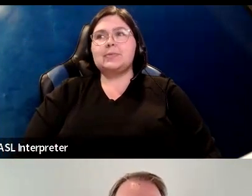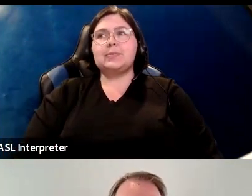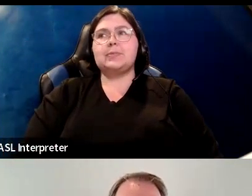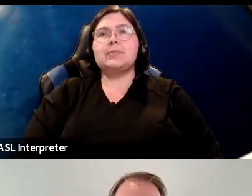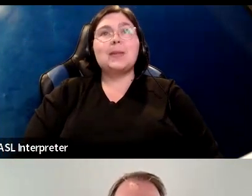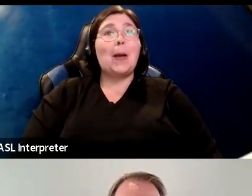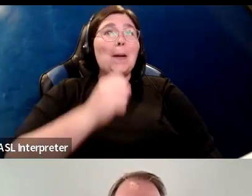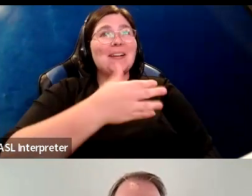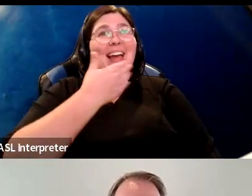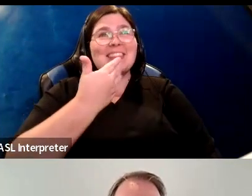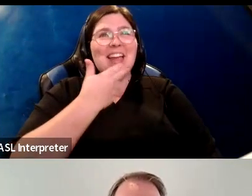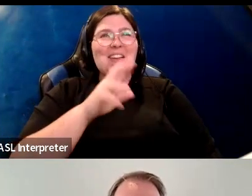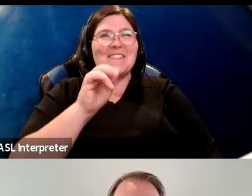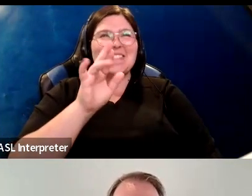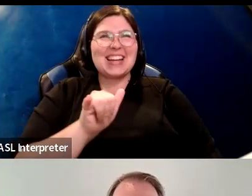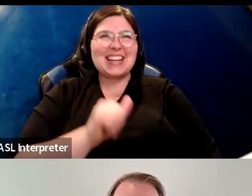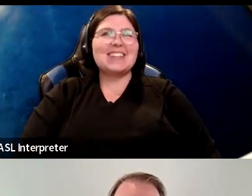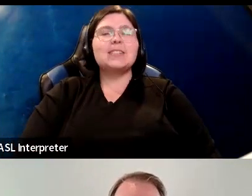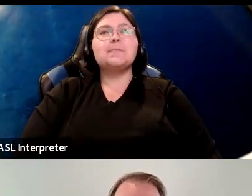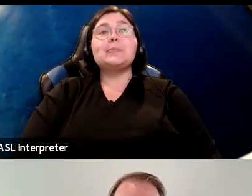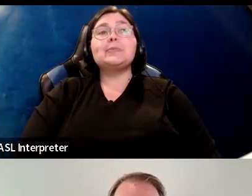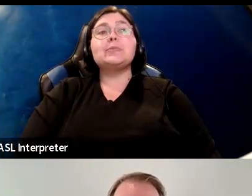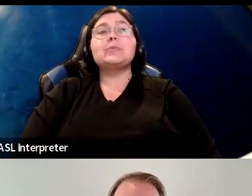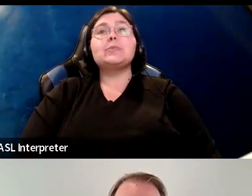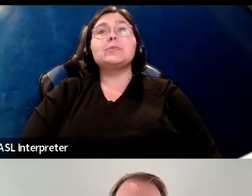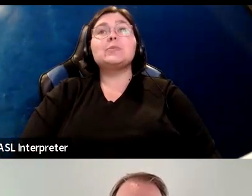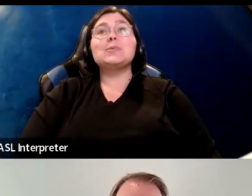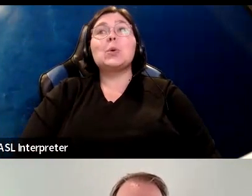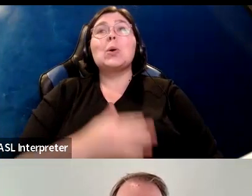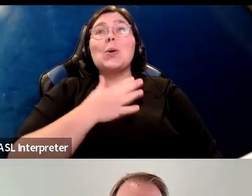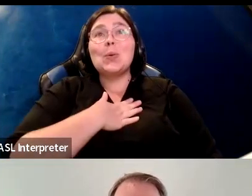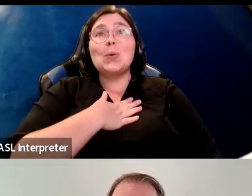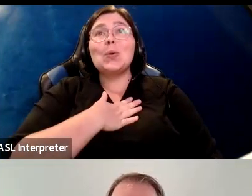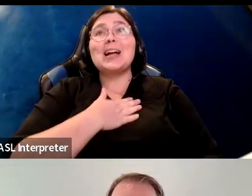Thanks so much, Ricky. So next, I'm really excited to be hearing